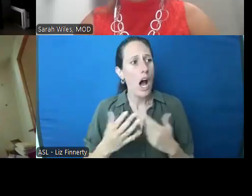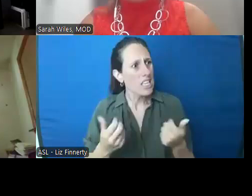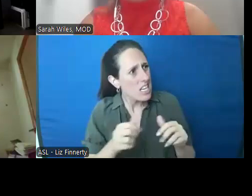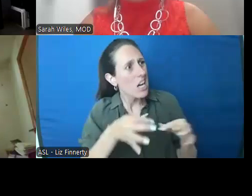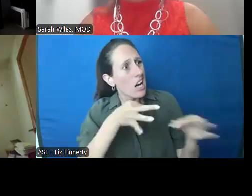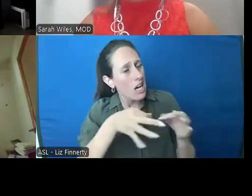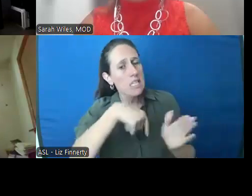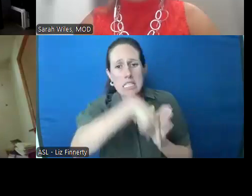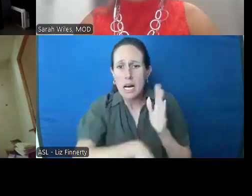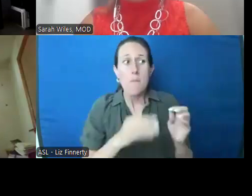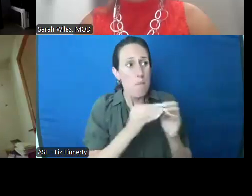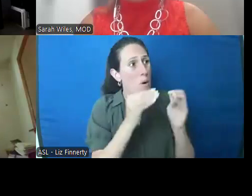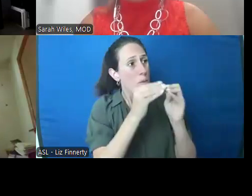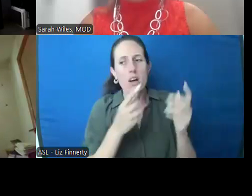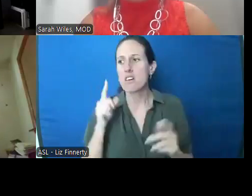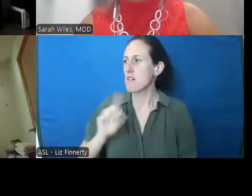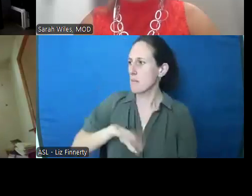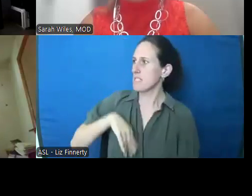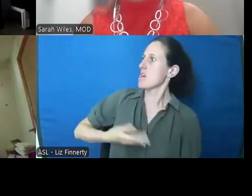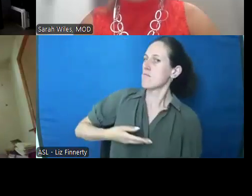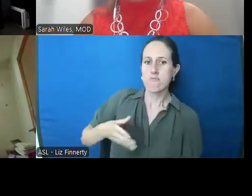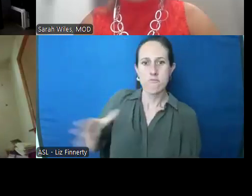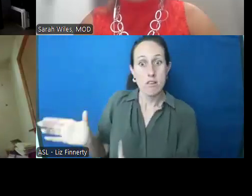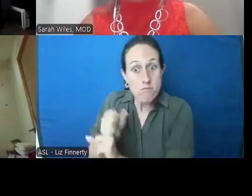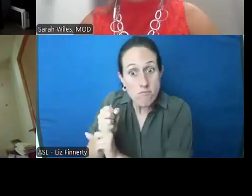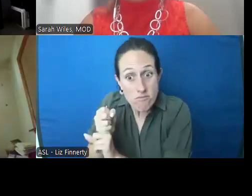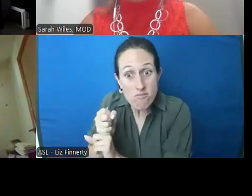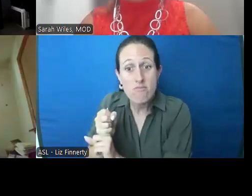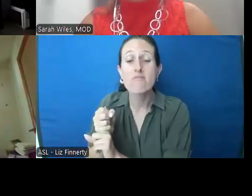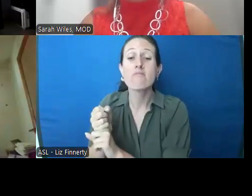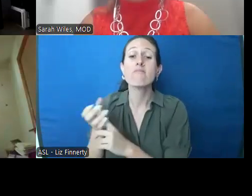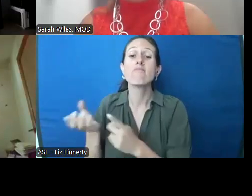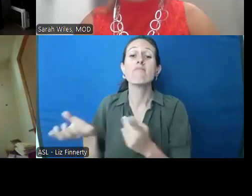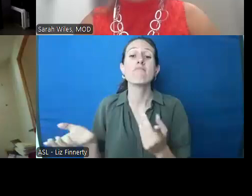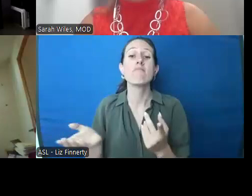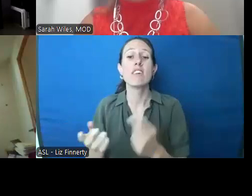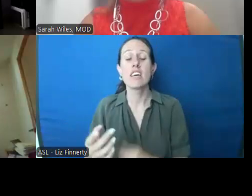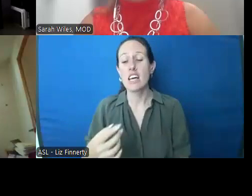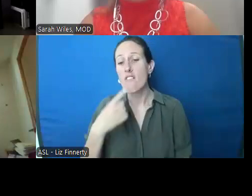try to explain he got upset and he arrested me. He arrested me